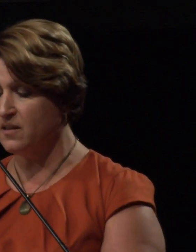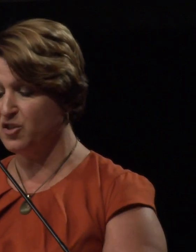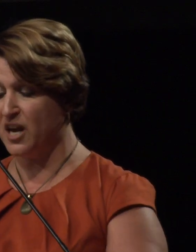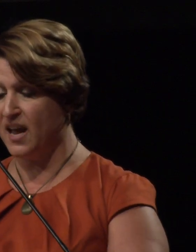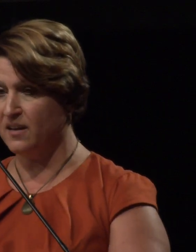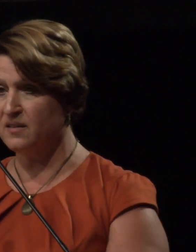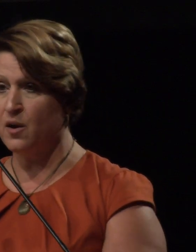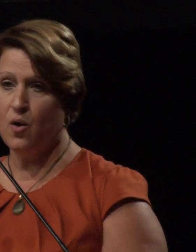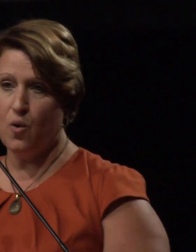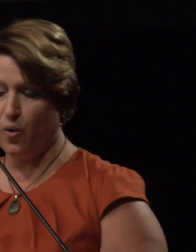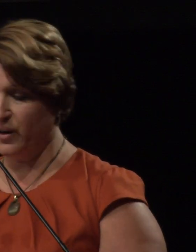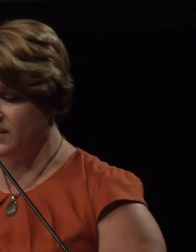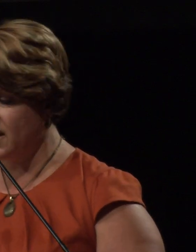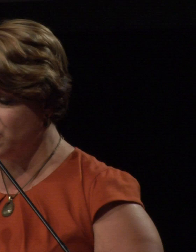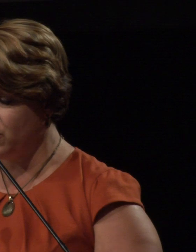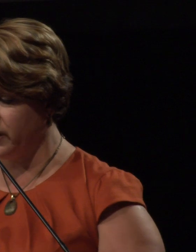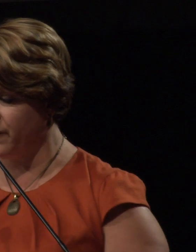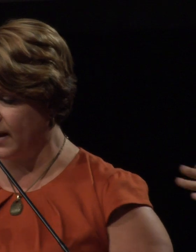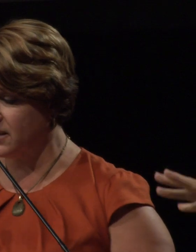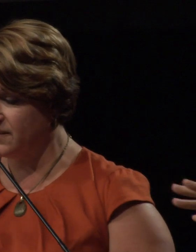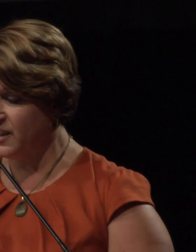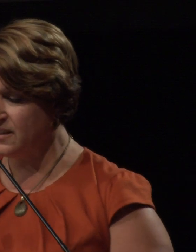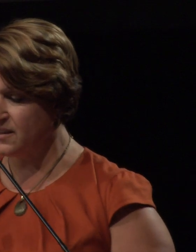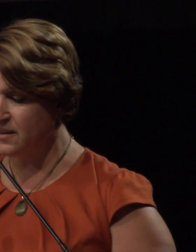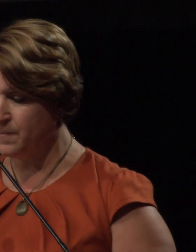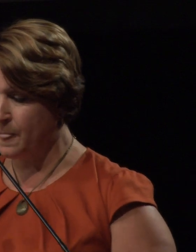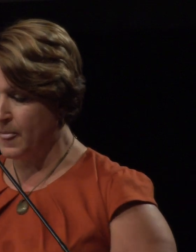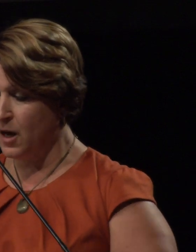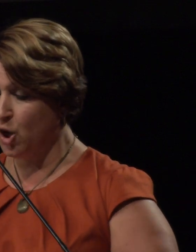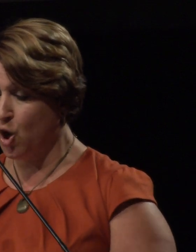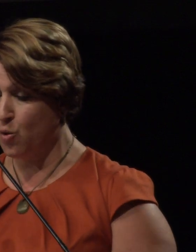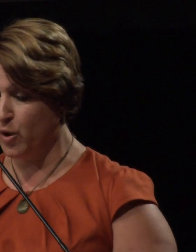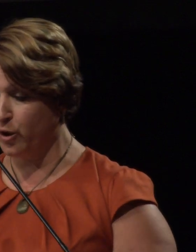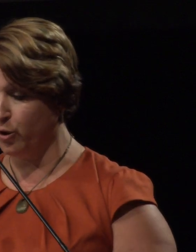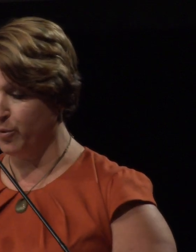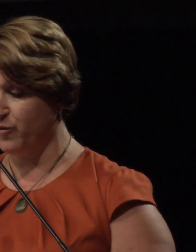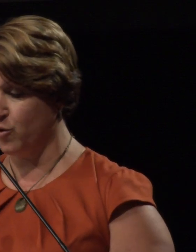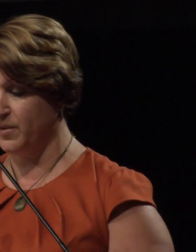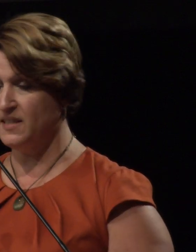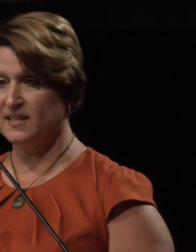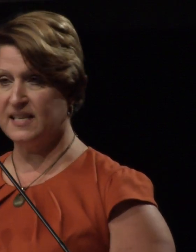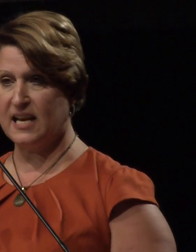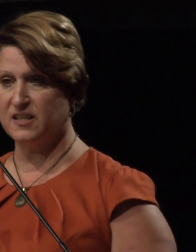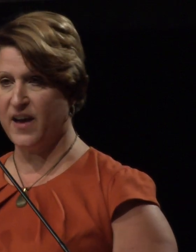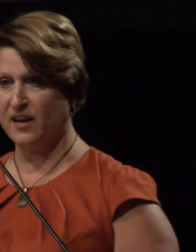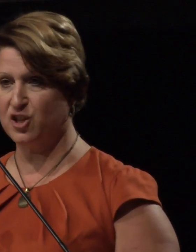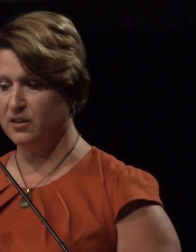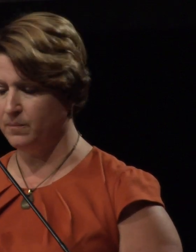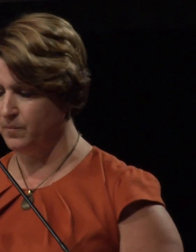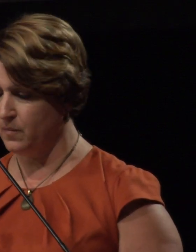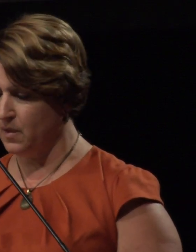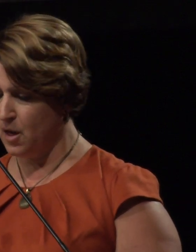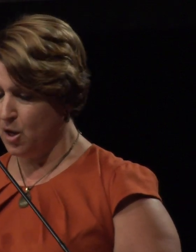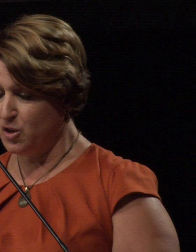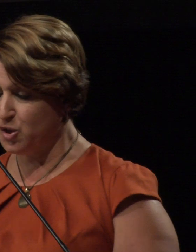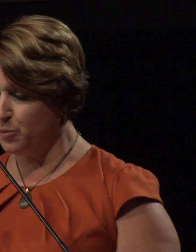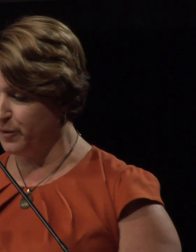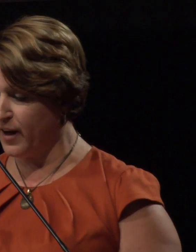ORGANIZATIONAL EFFECTIVENESS, CO-WORKER PERFORMANCE AND SATISFACTION,